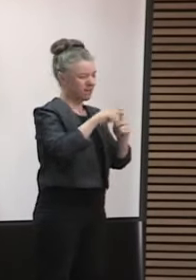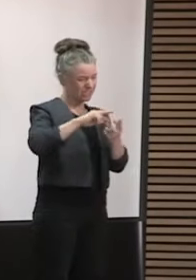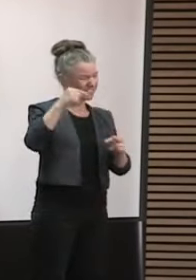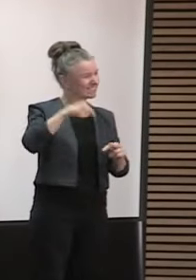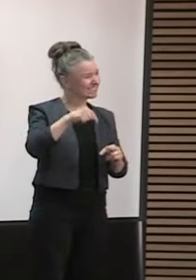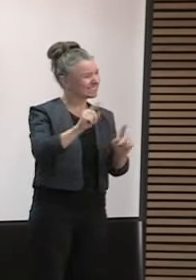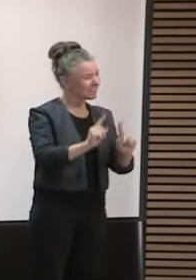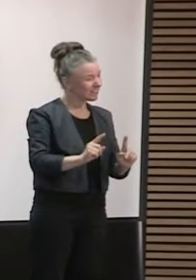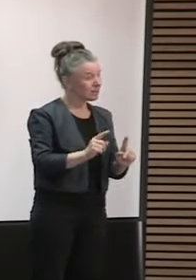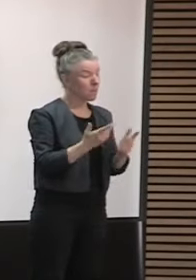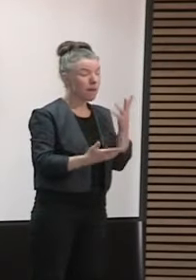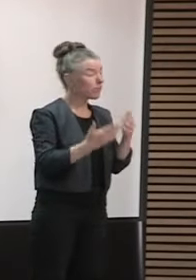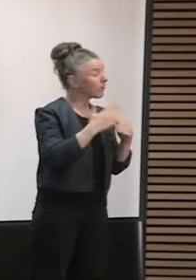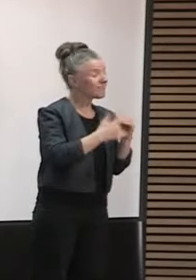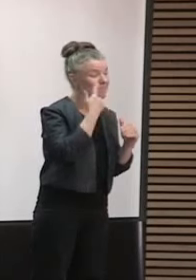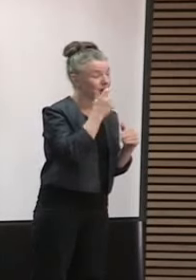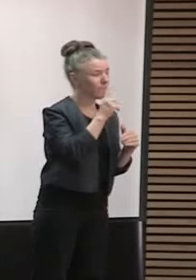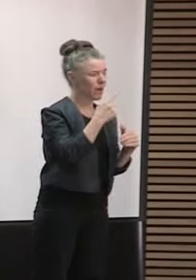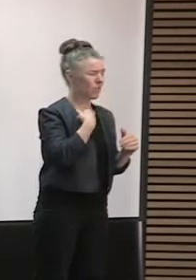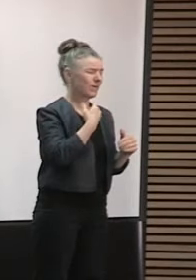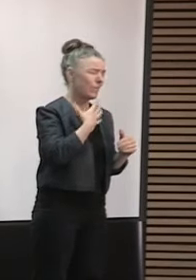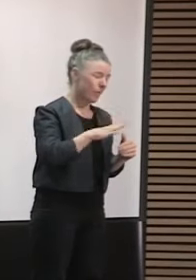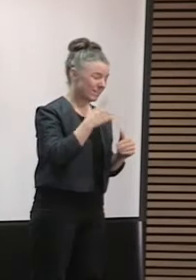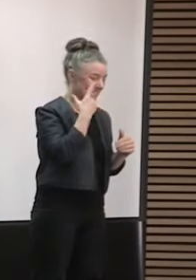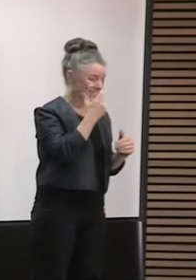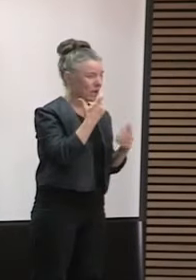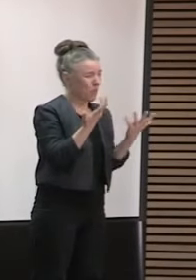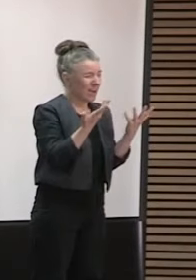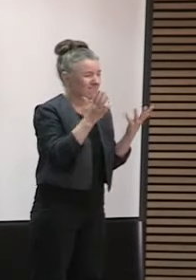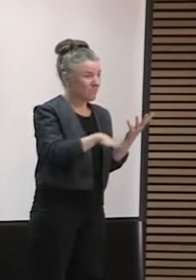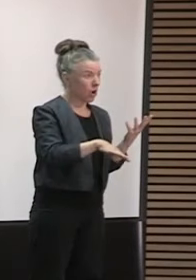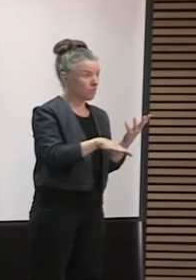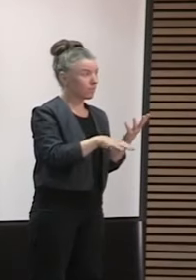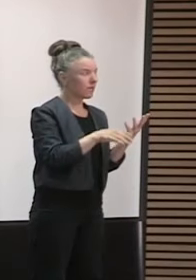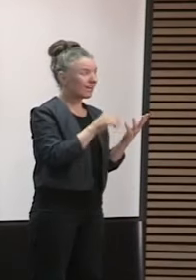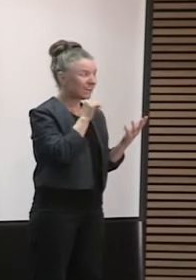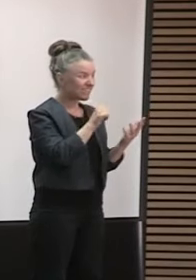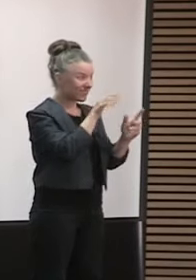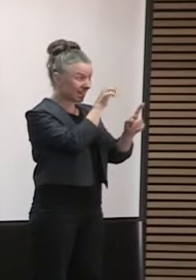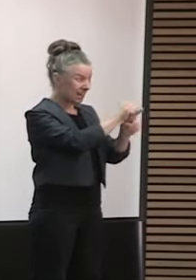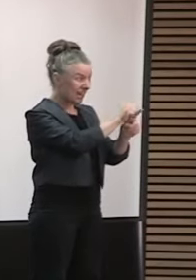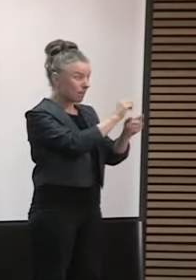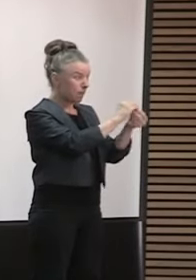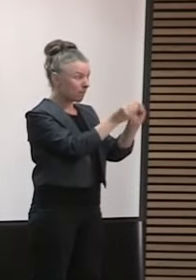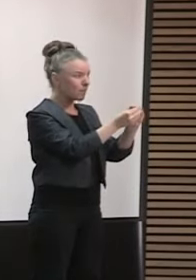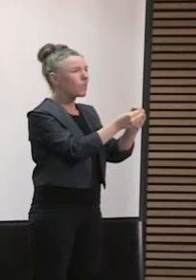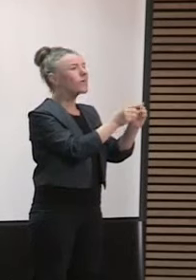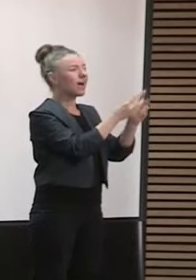a lot of testing of contact in Auckland.